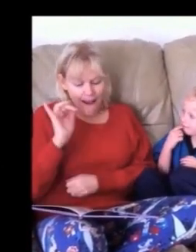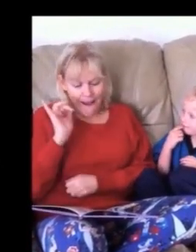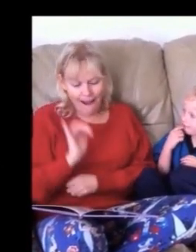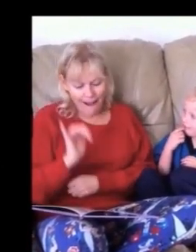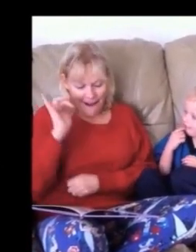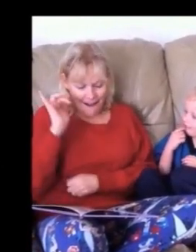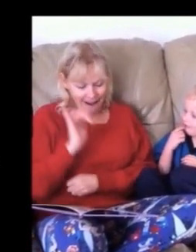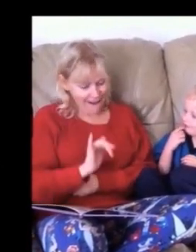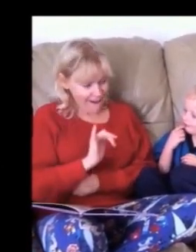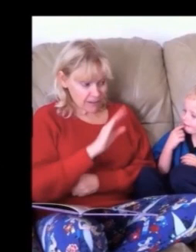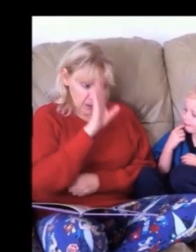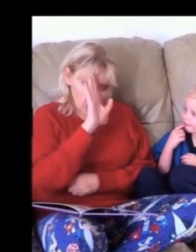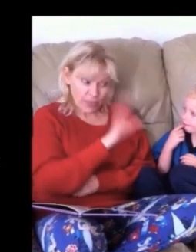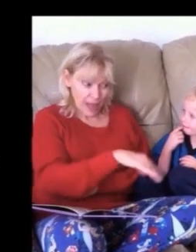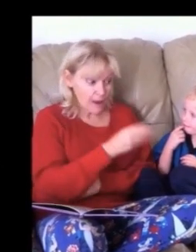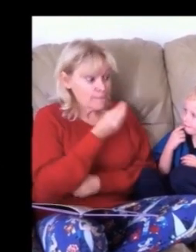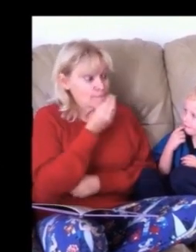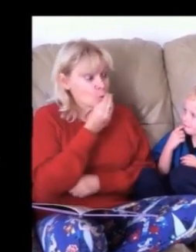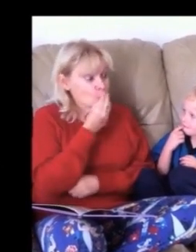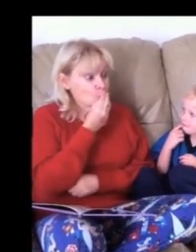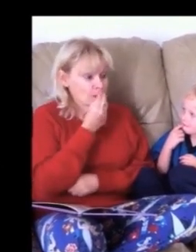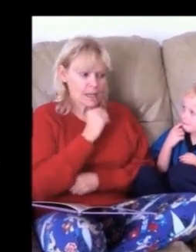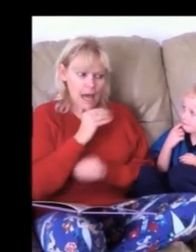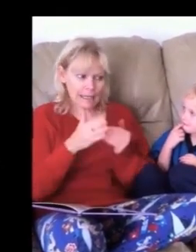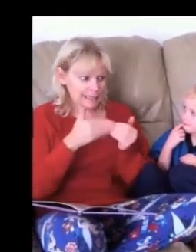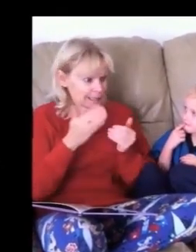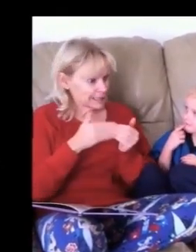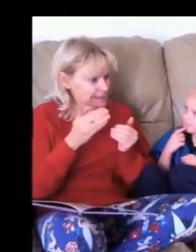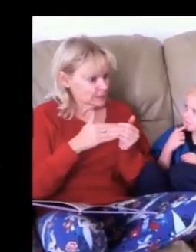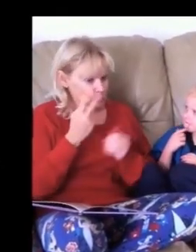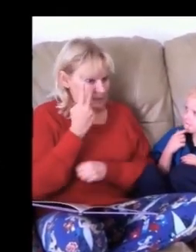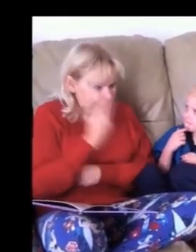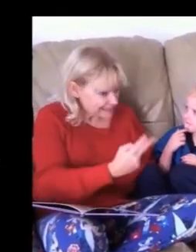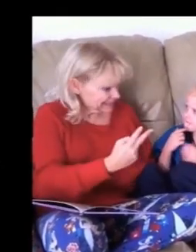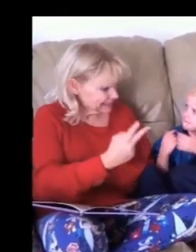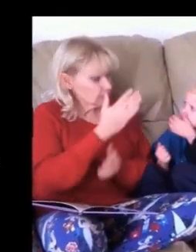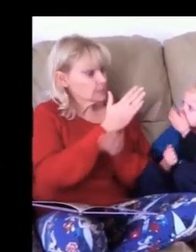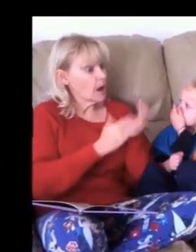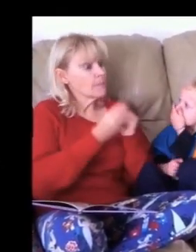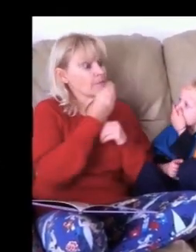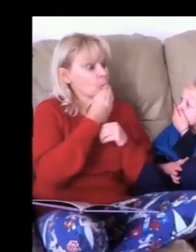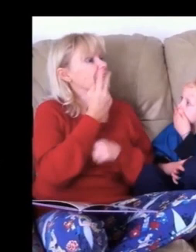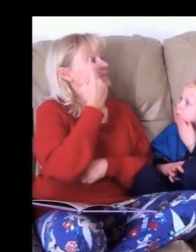Grandmother said, Oh, did you know that not all food are easy to see? You can